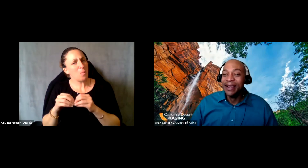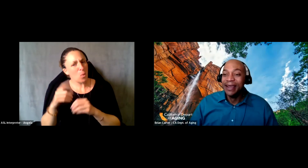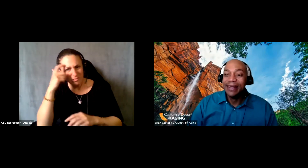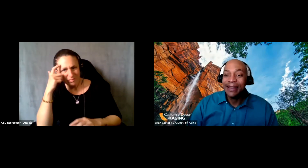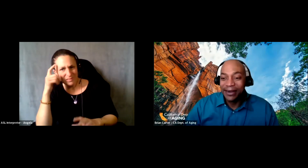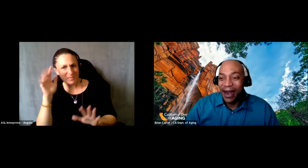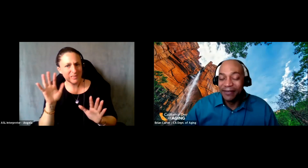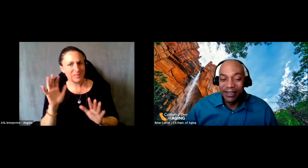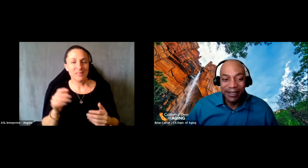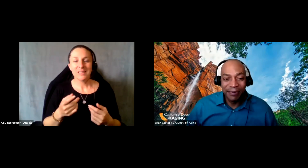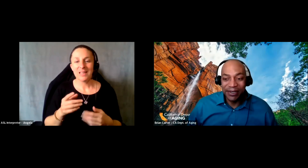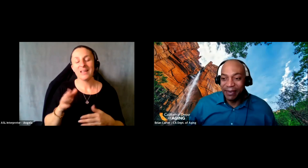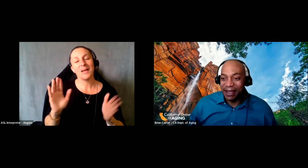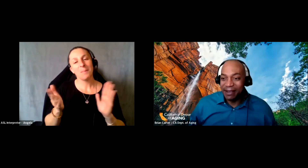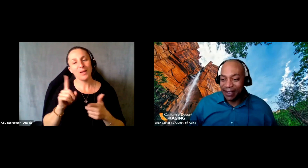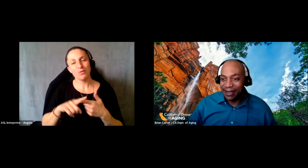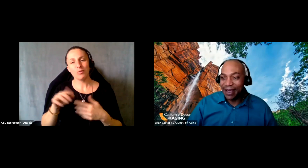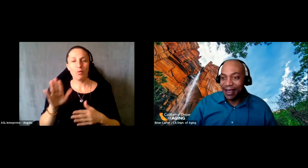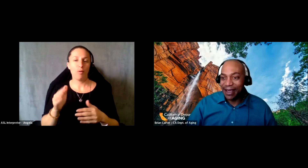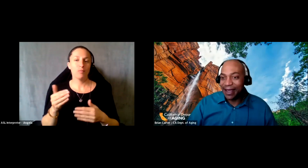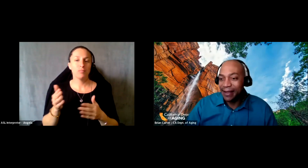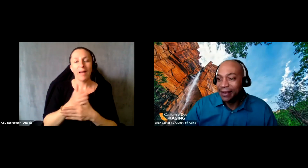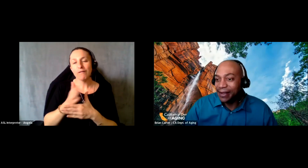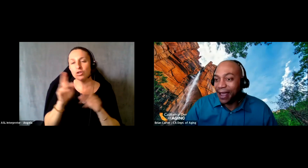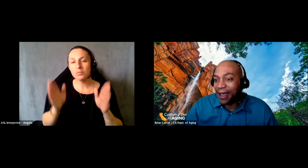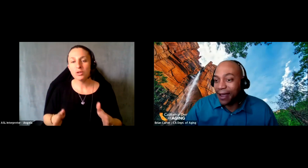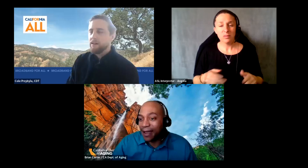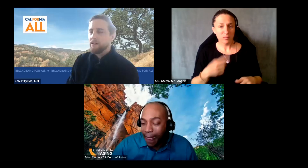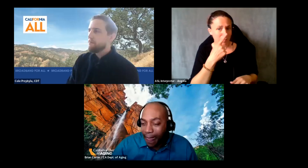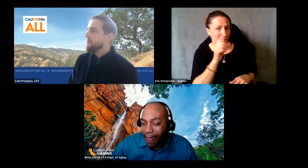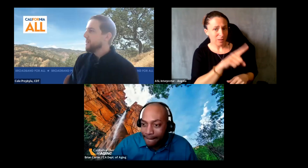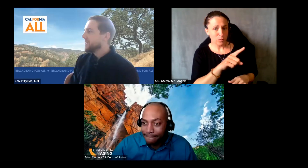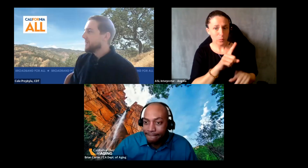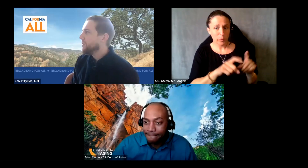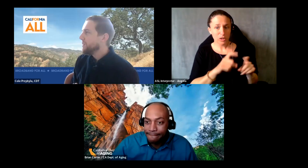average person might be. Hey! Brian, can I ask a question? Yeah. Maybe…‘cause one